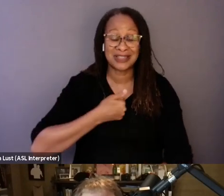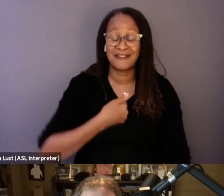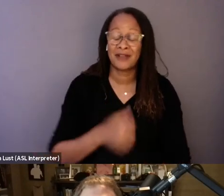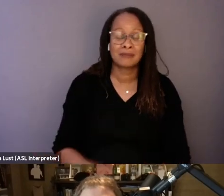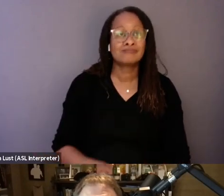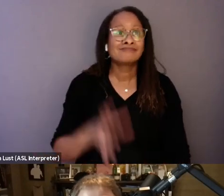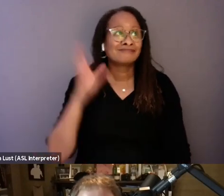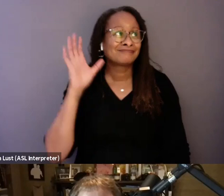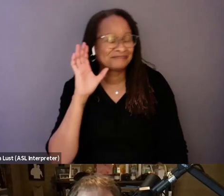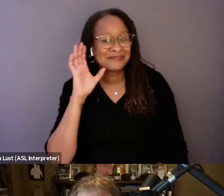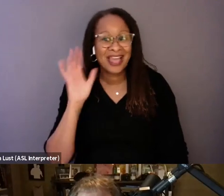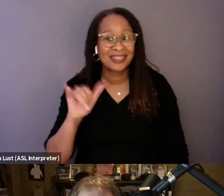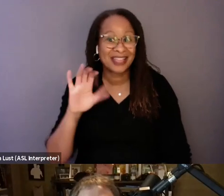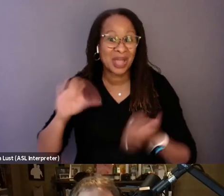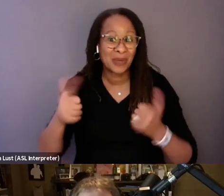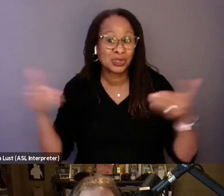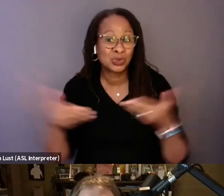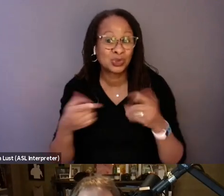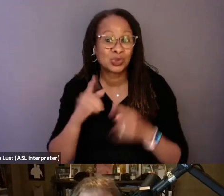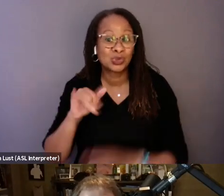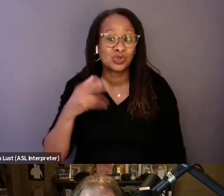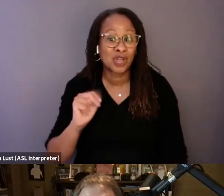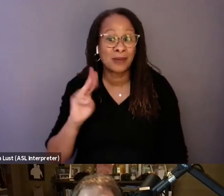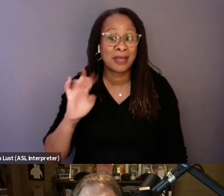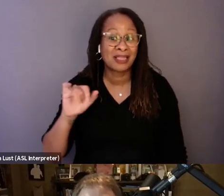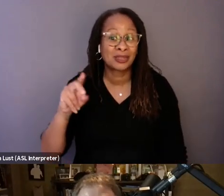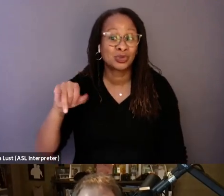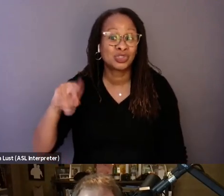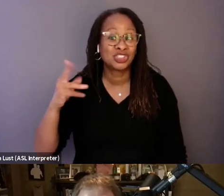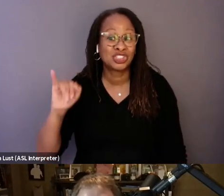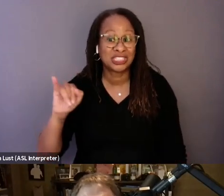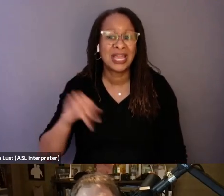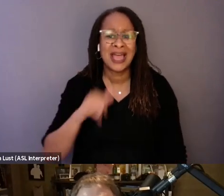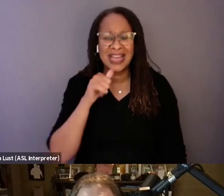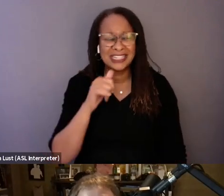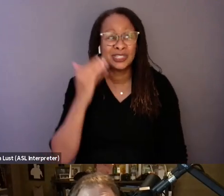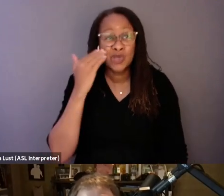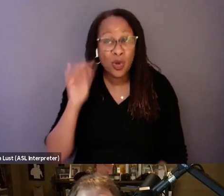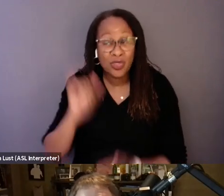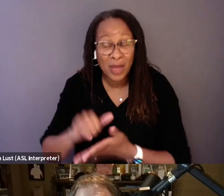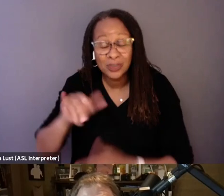This was how I was introduced to John. I didn't necessarily know that it was John but I recognized his name